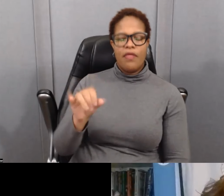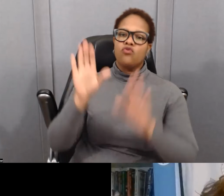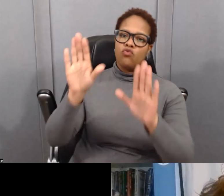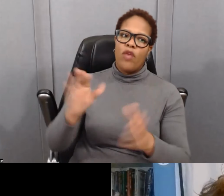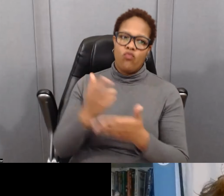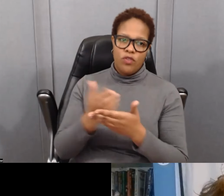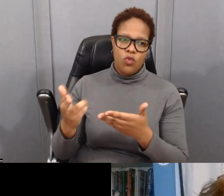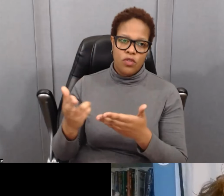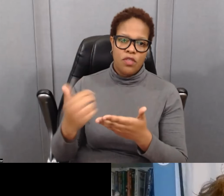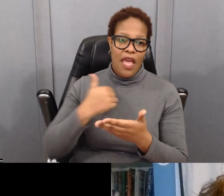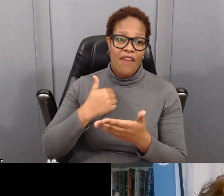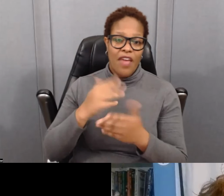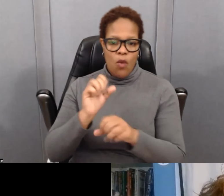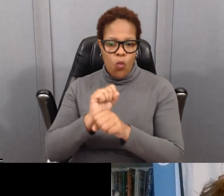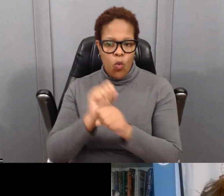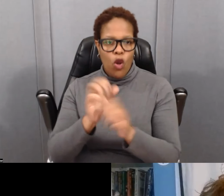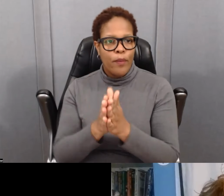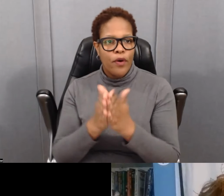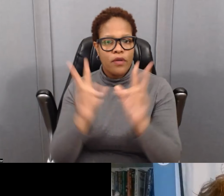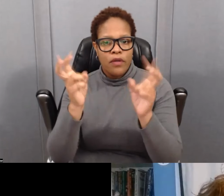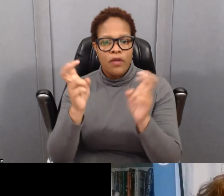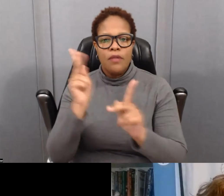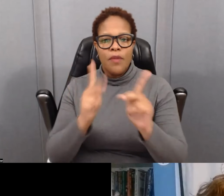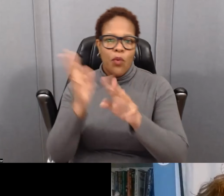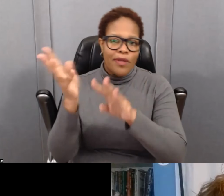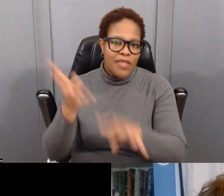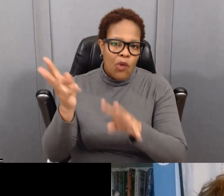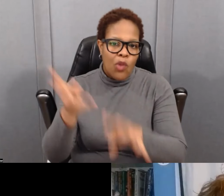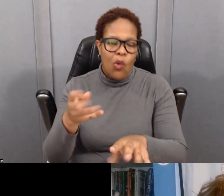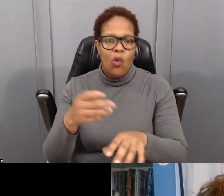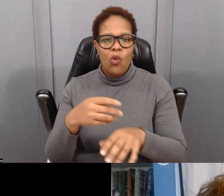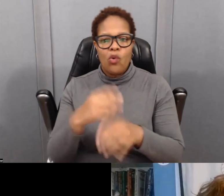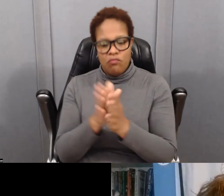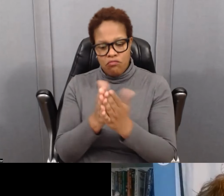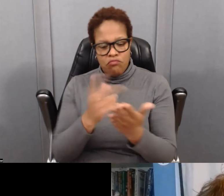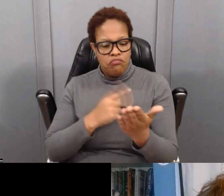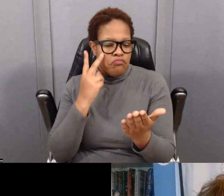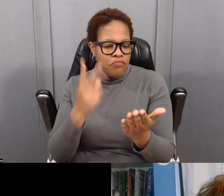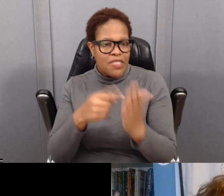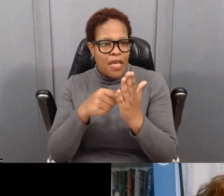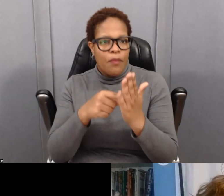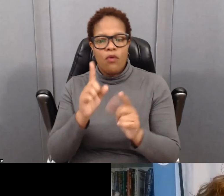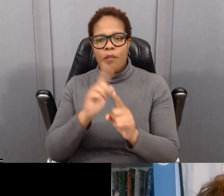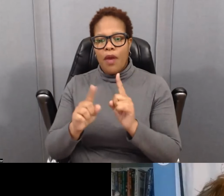that folks can kind of download and get examples and they're approaching it from a very creative way.